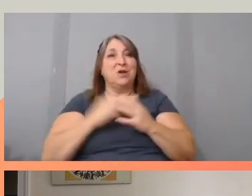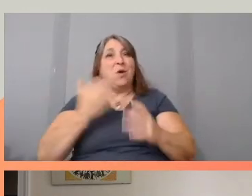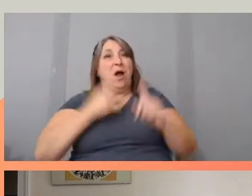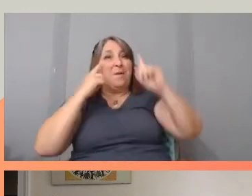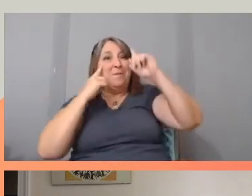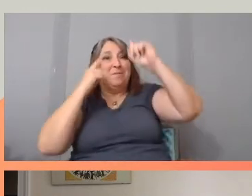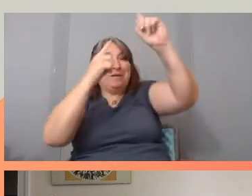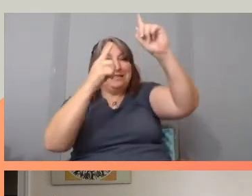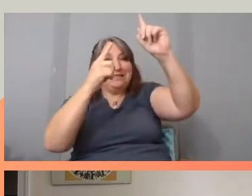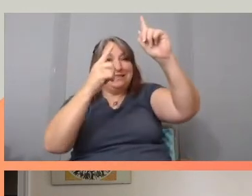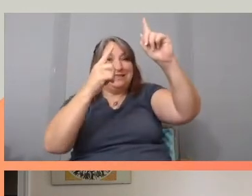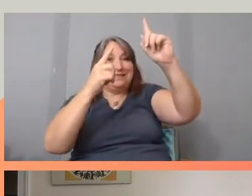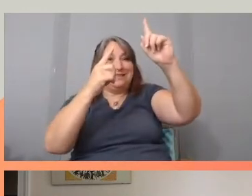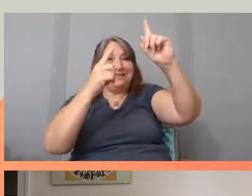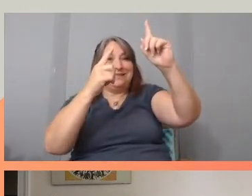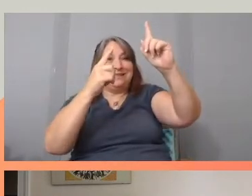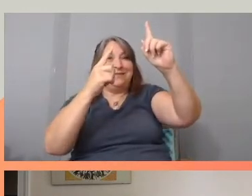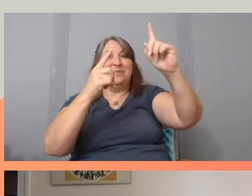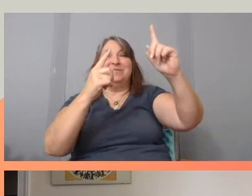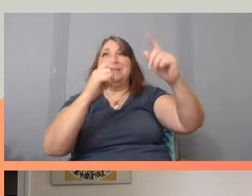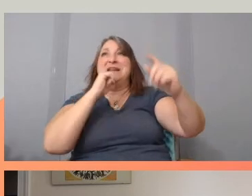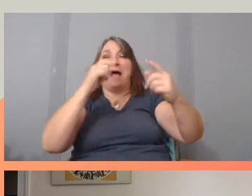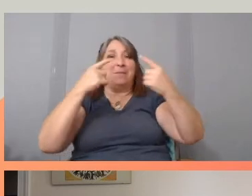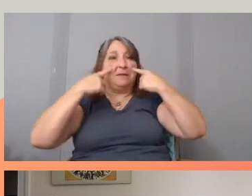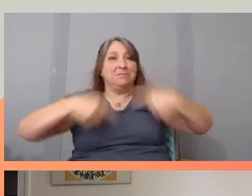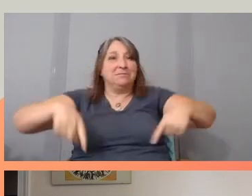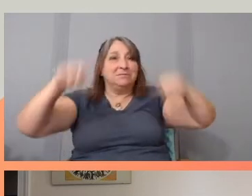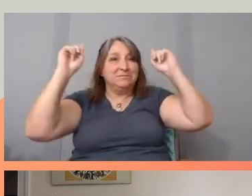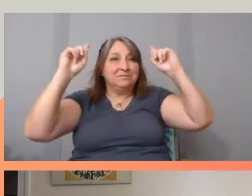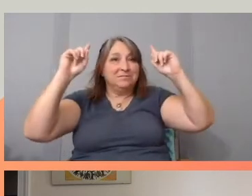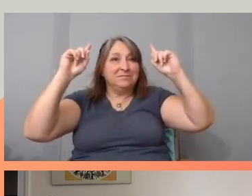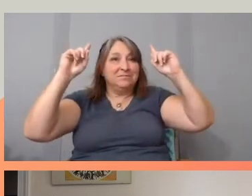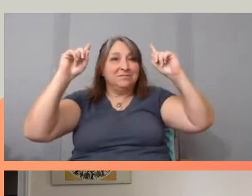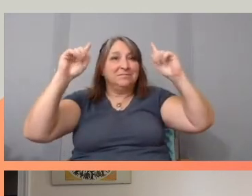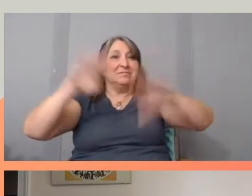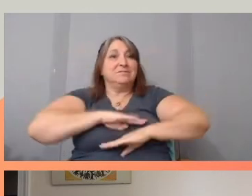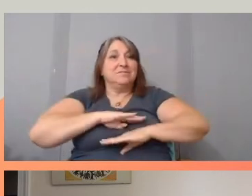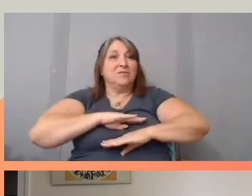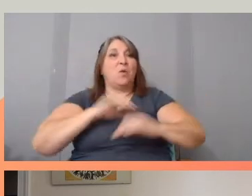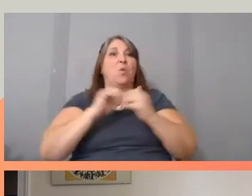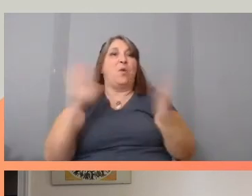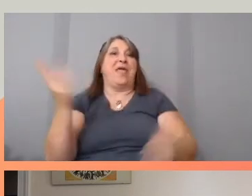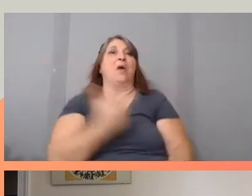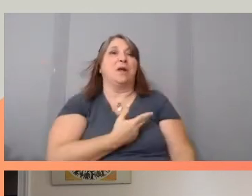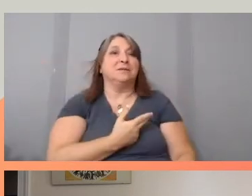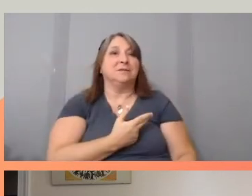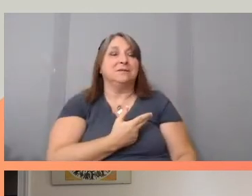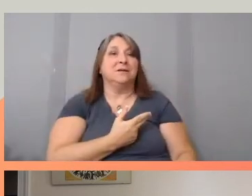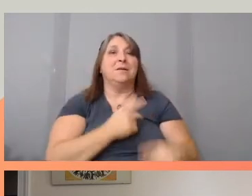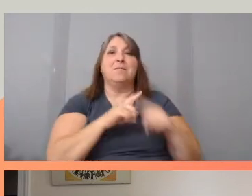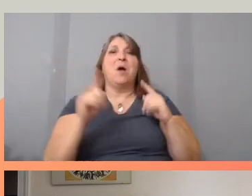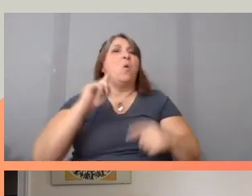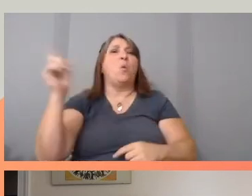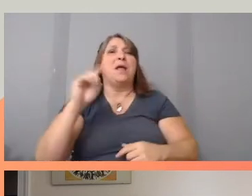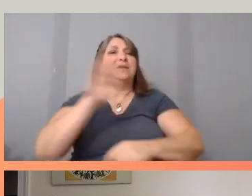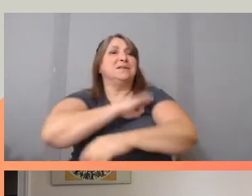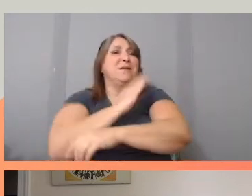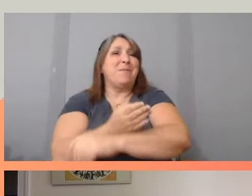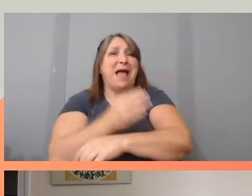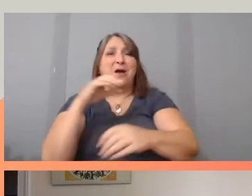to its purpose without us, but where is the power imbalance? And it is funding is real